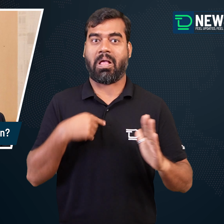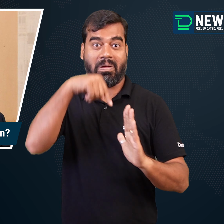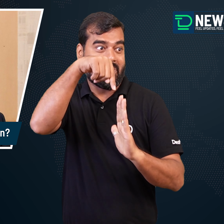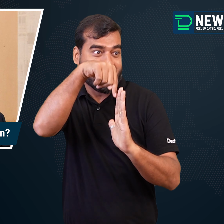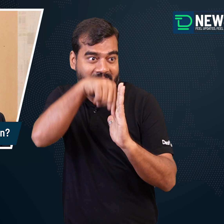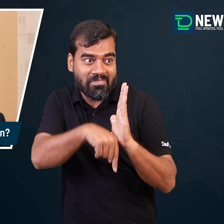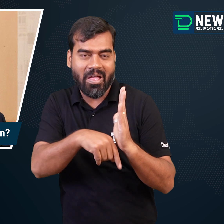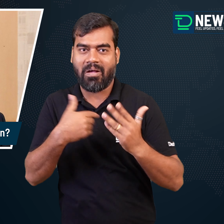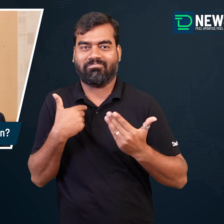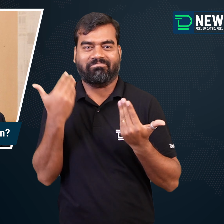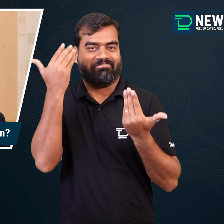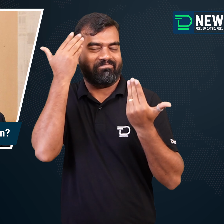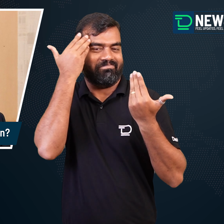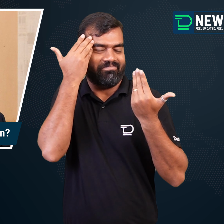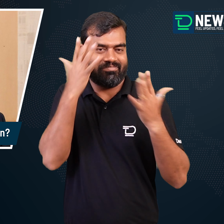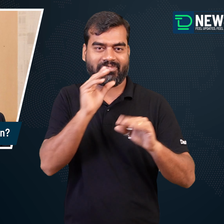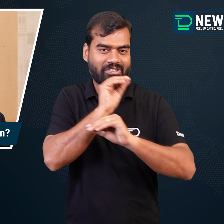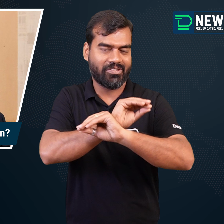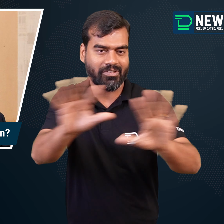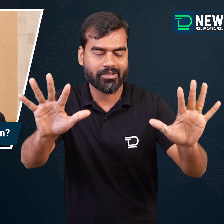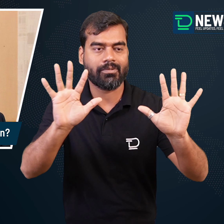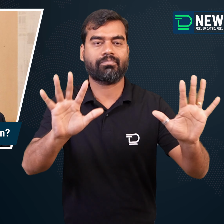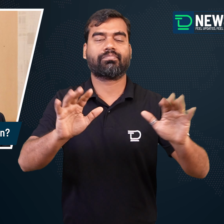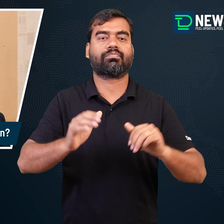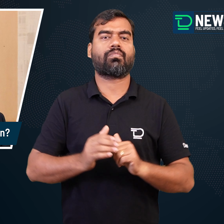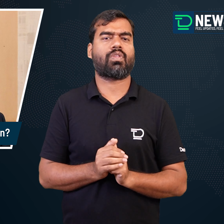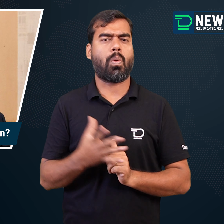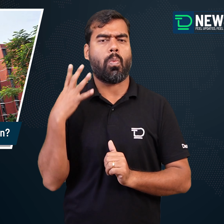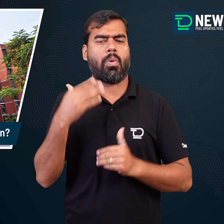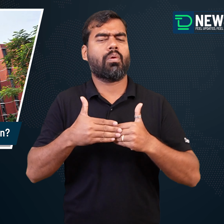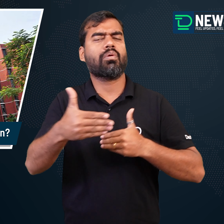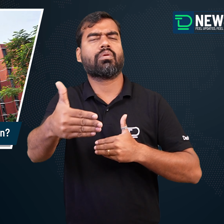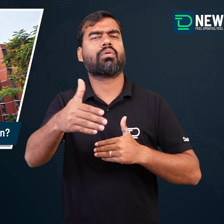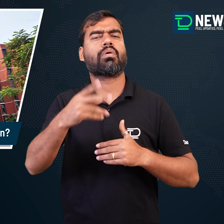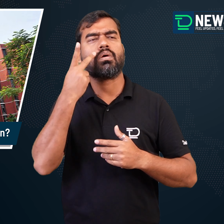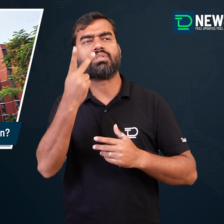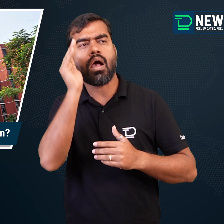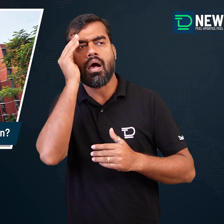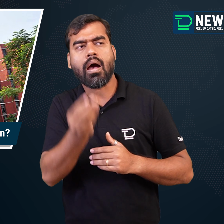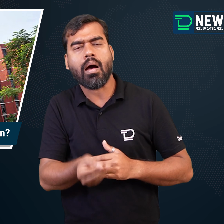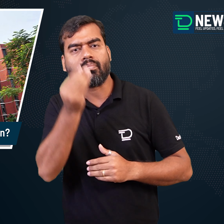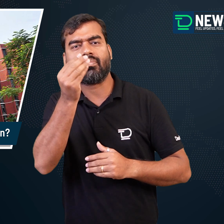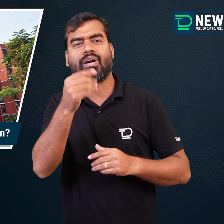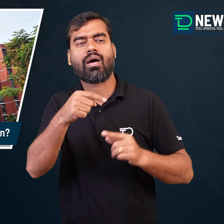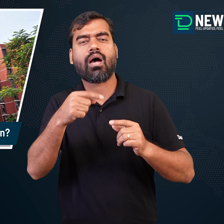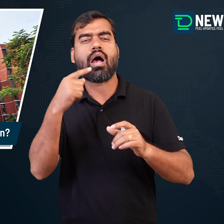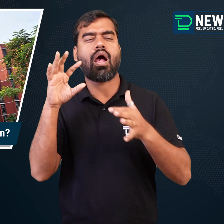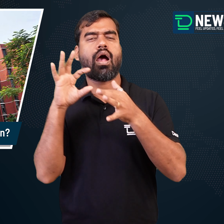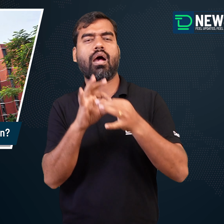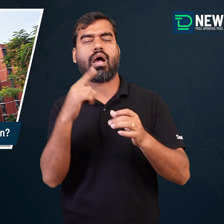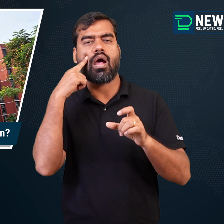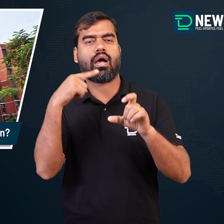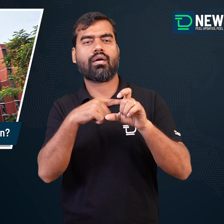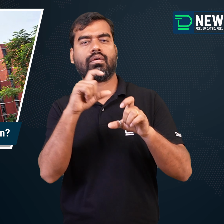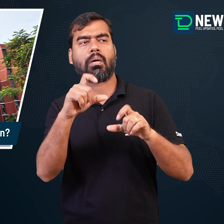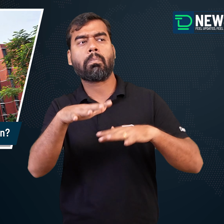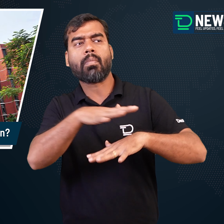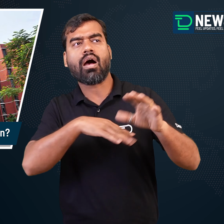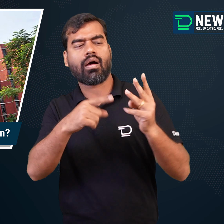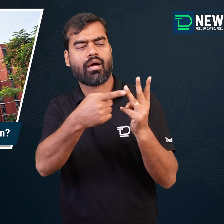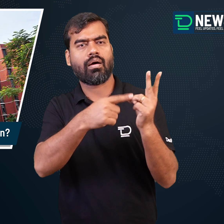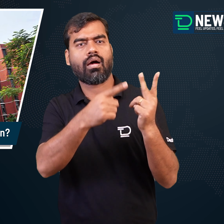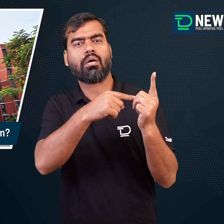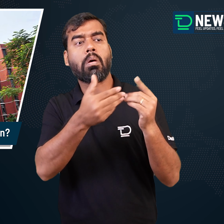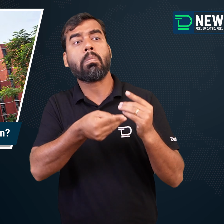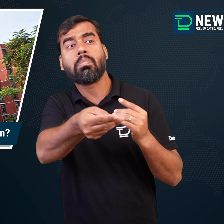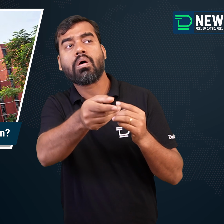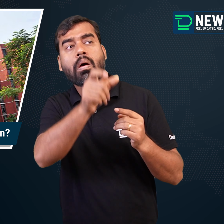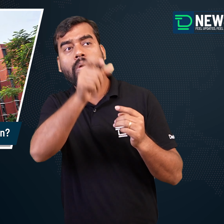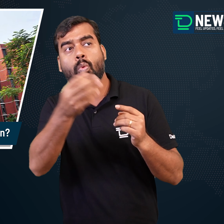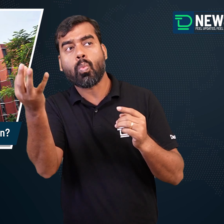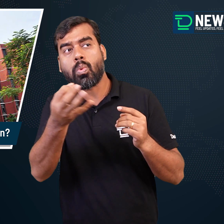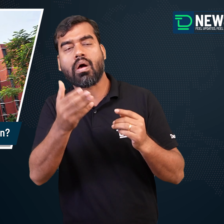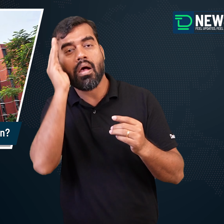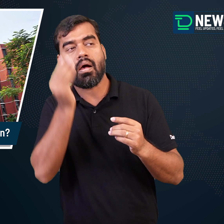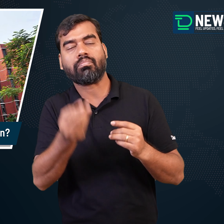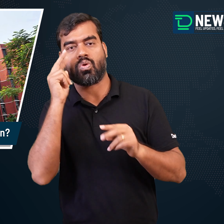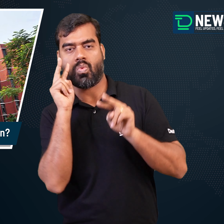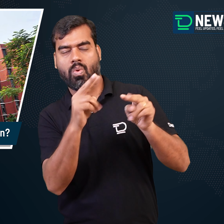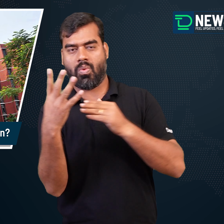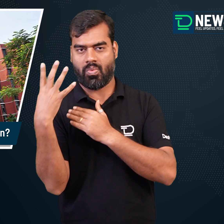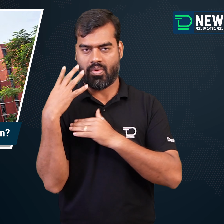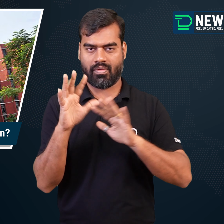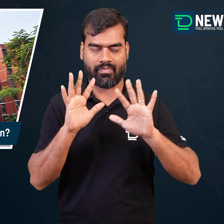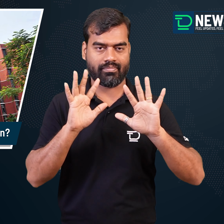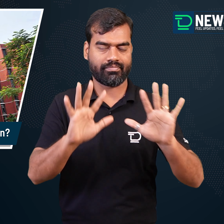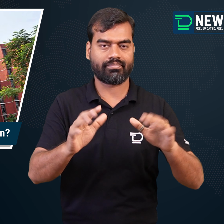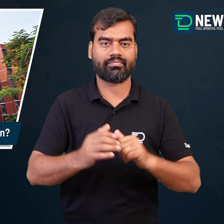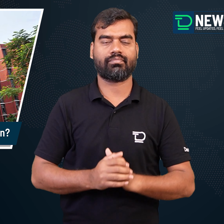We don't know. Let's wait for the next update.